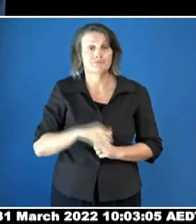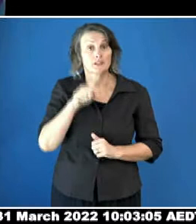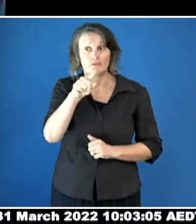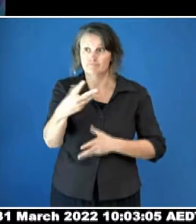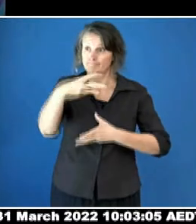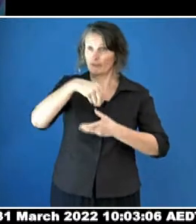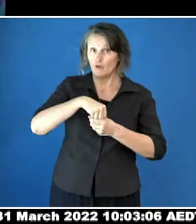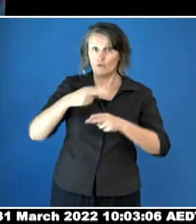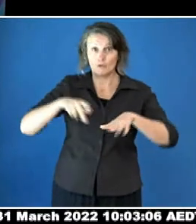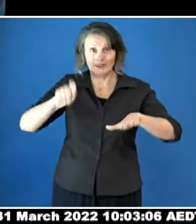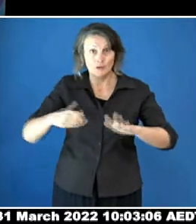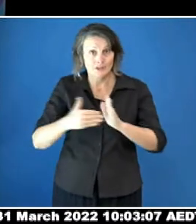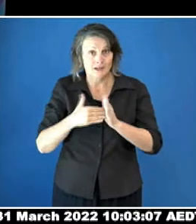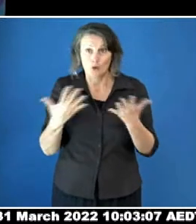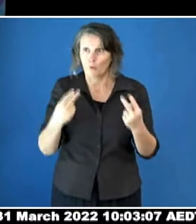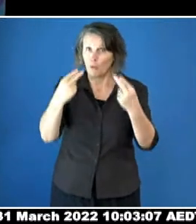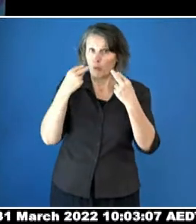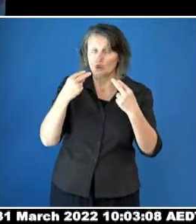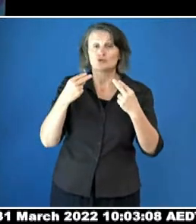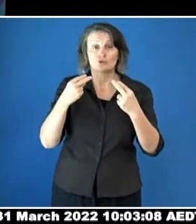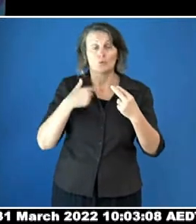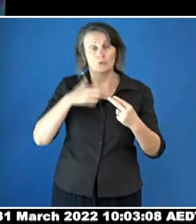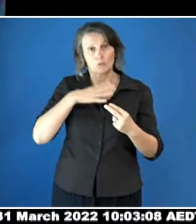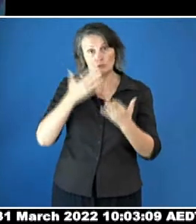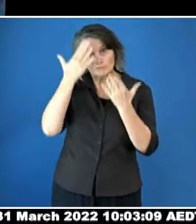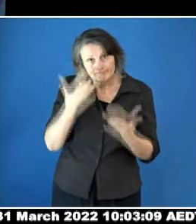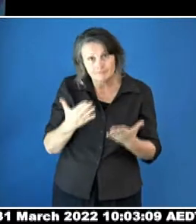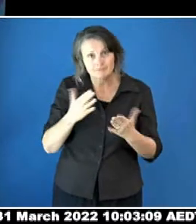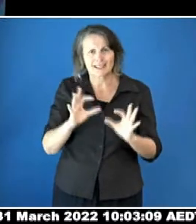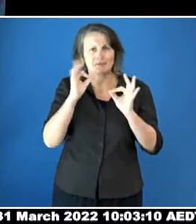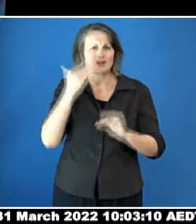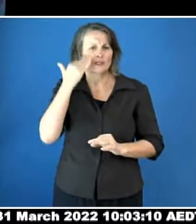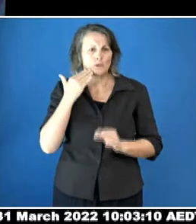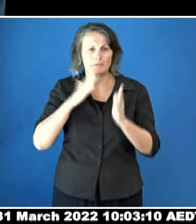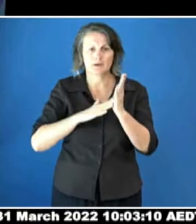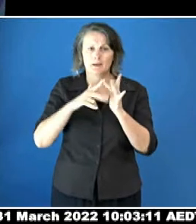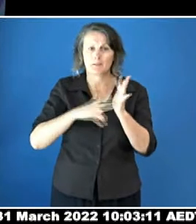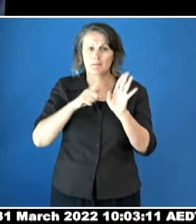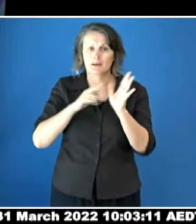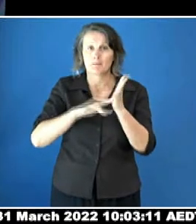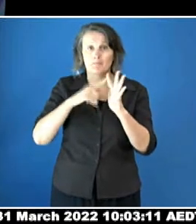hearing, especially women, Minymaku, and children, tjitjiku, with disability.